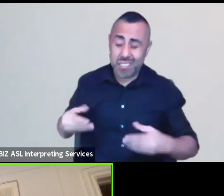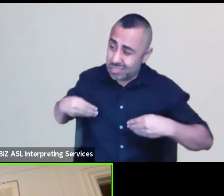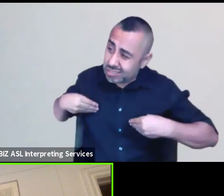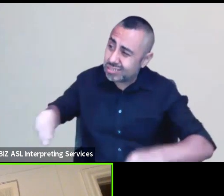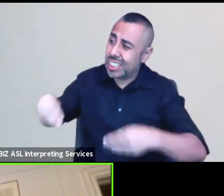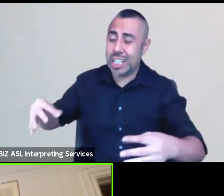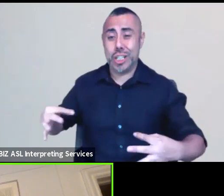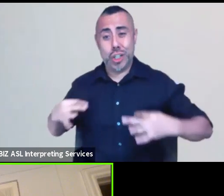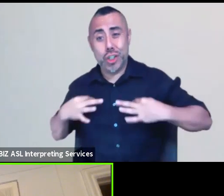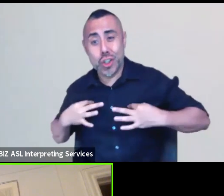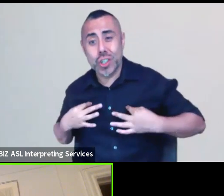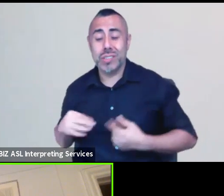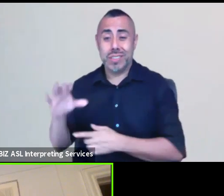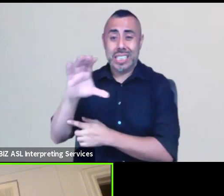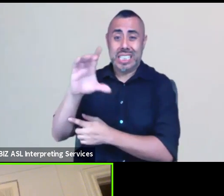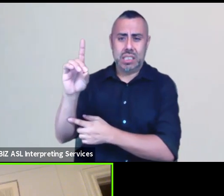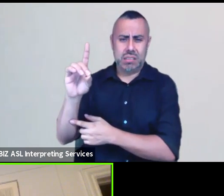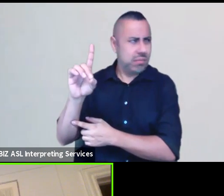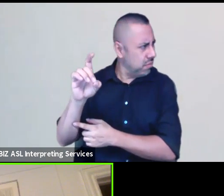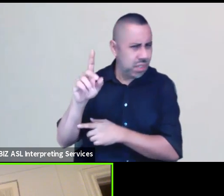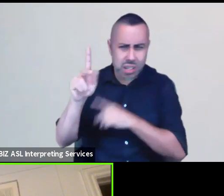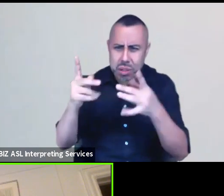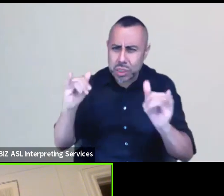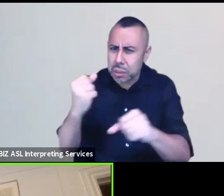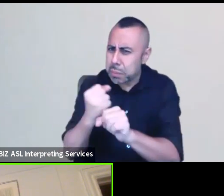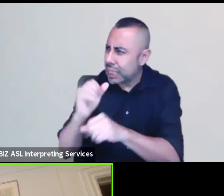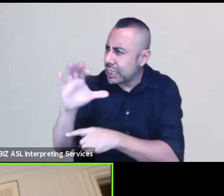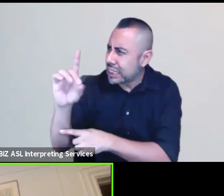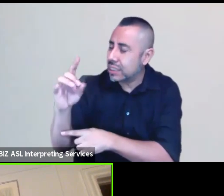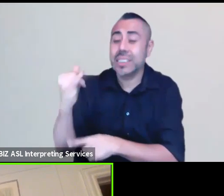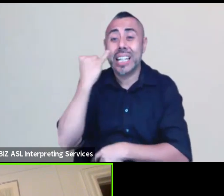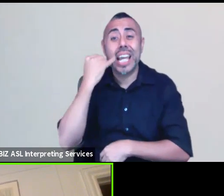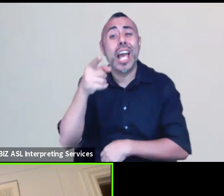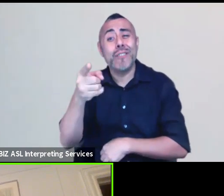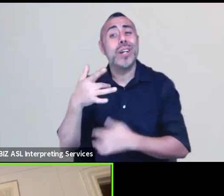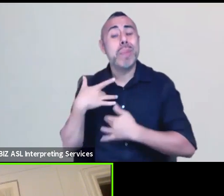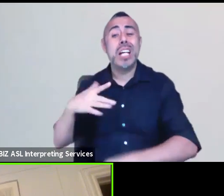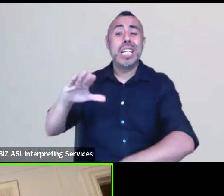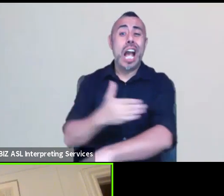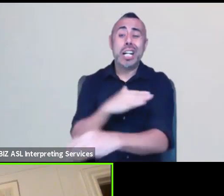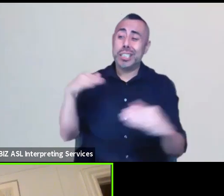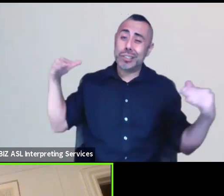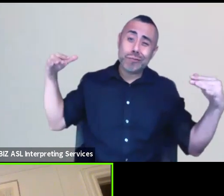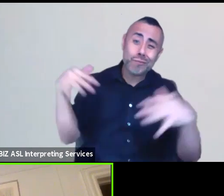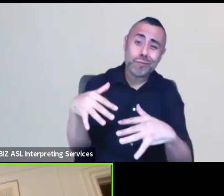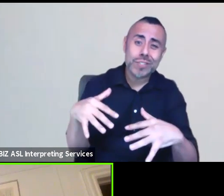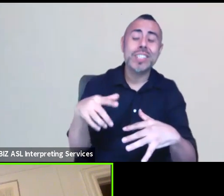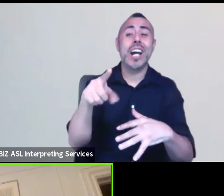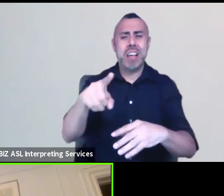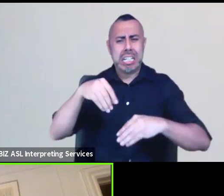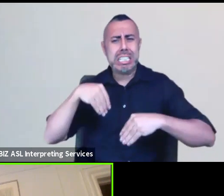if people still make CDs, at your concerts, and you had concerts canceled,